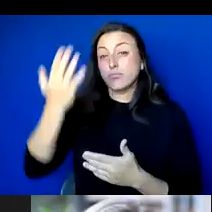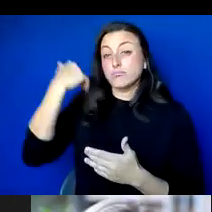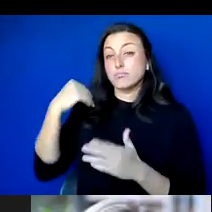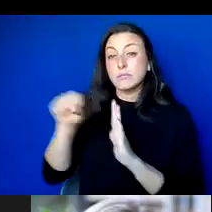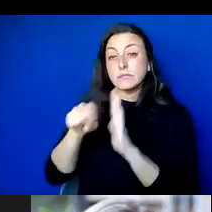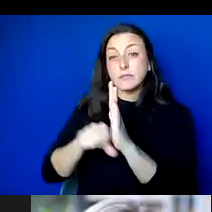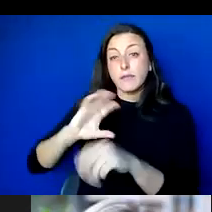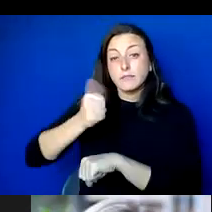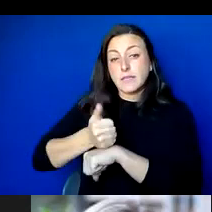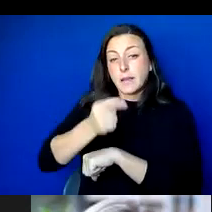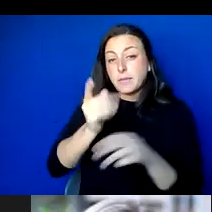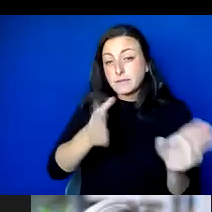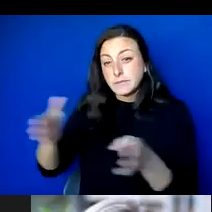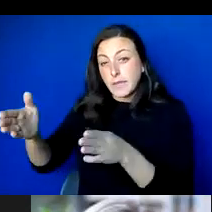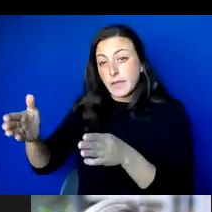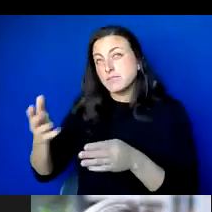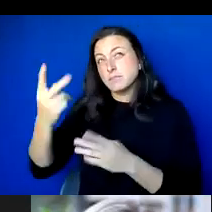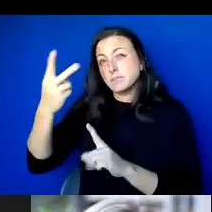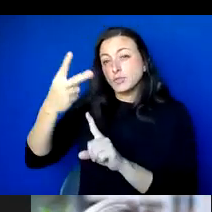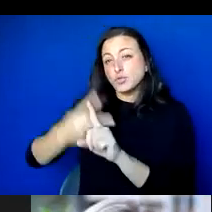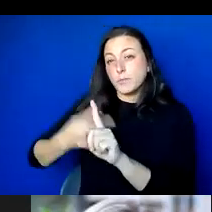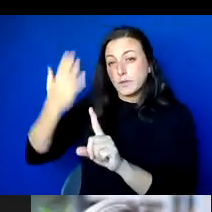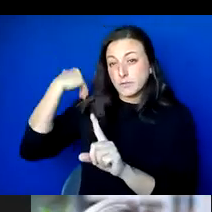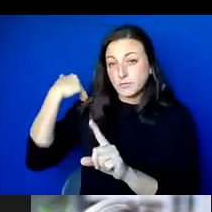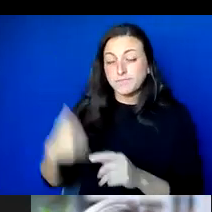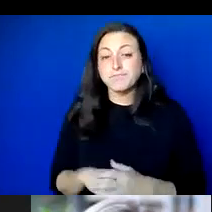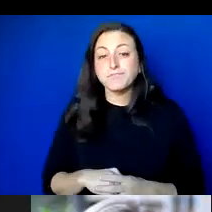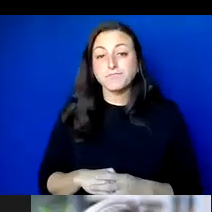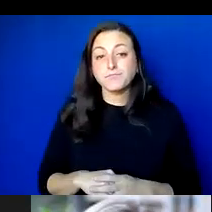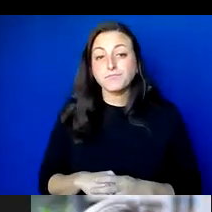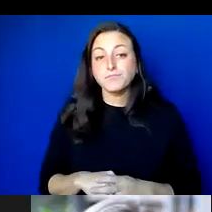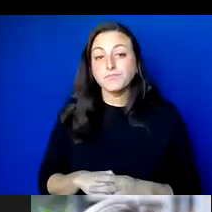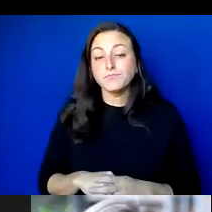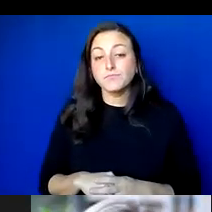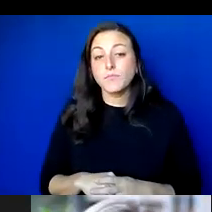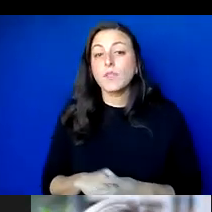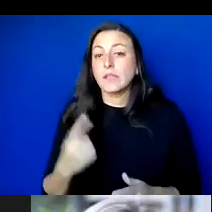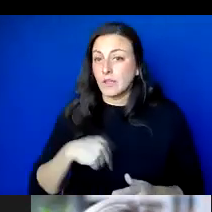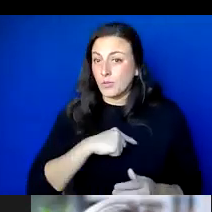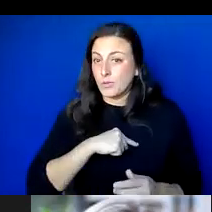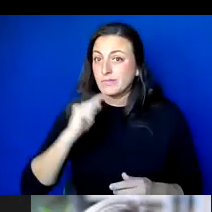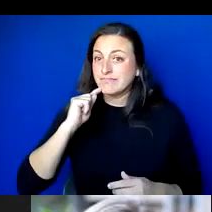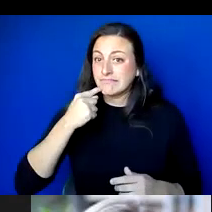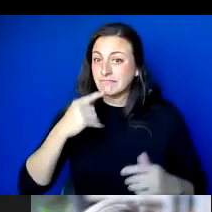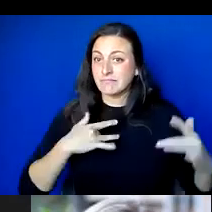maybe two months ago, we were at a place where we were concerned that there would be